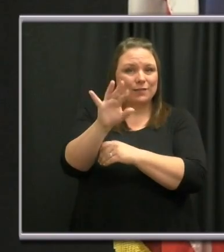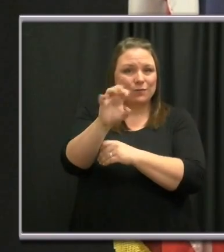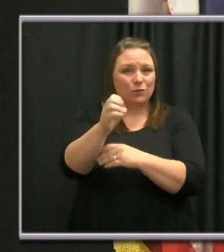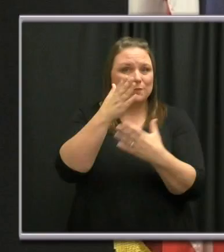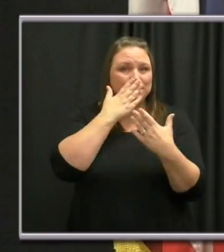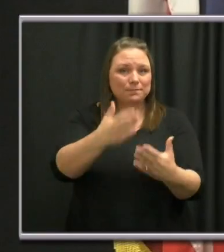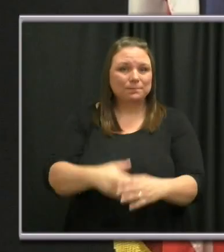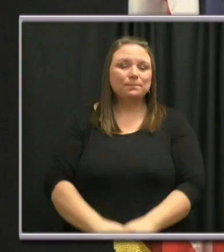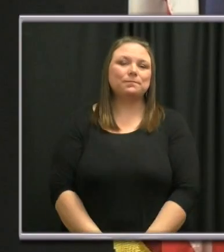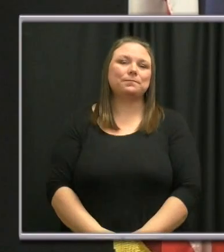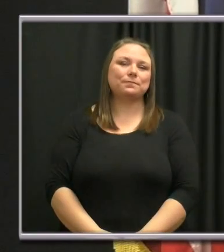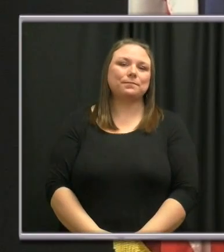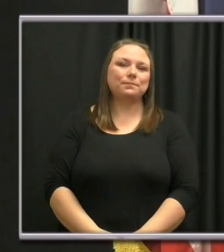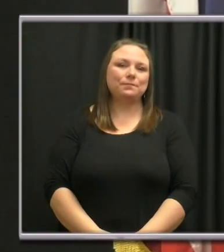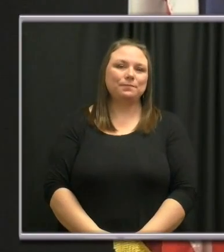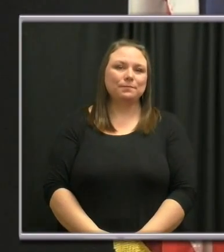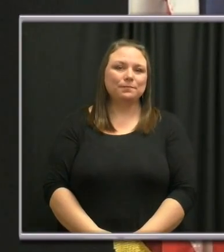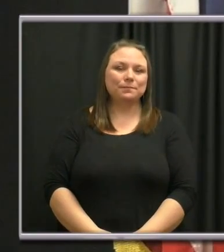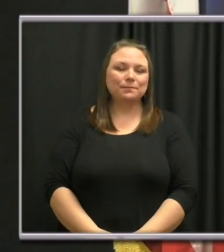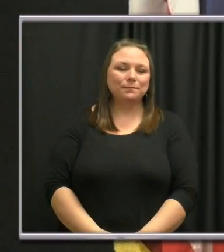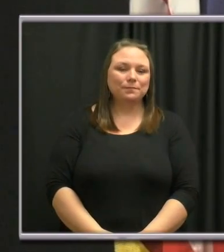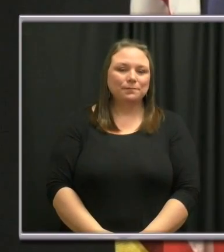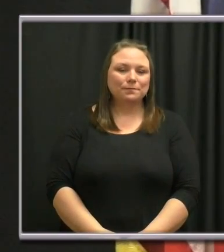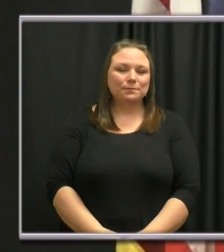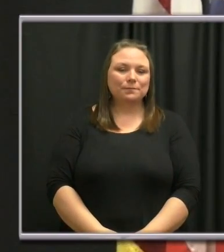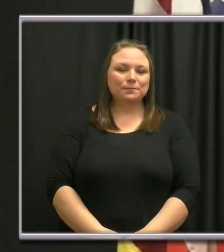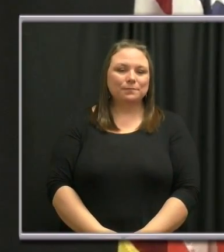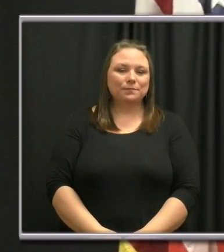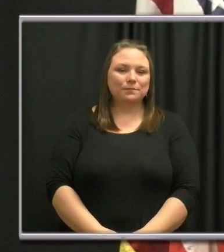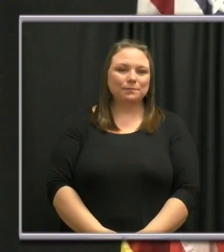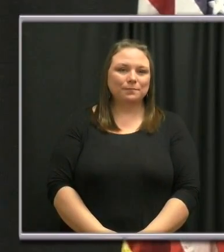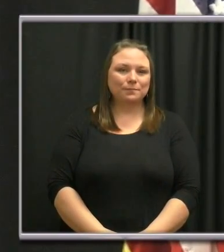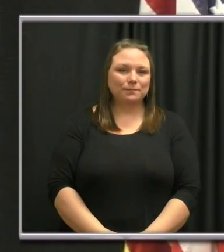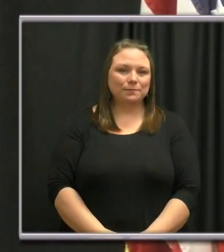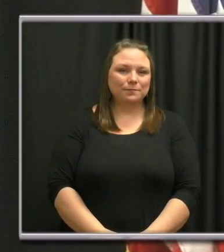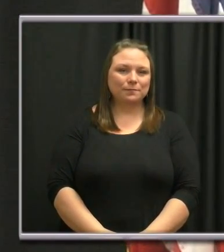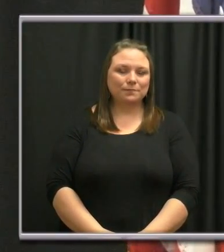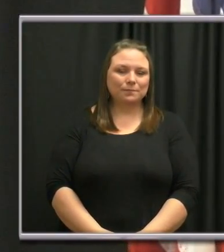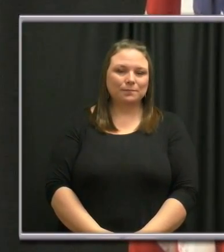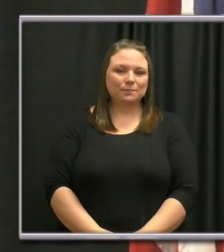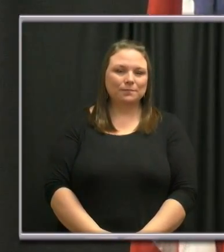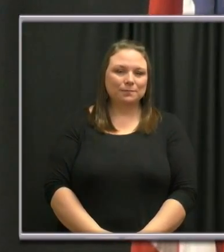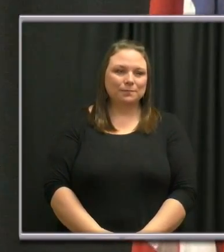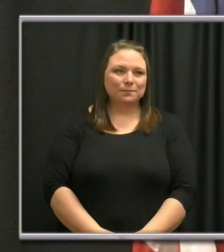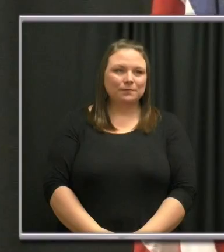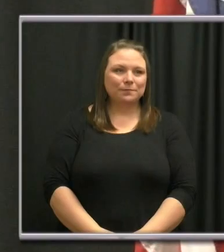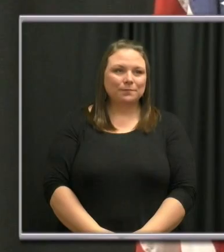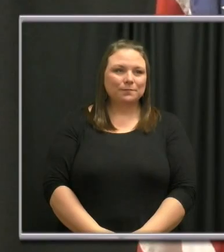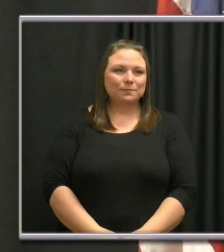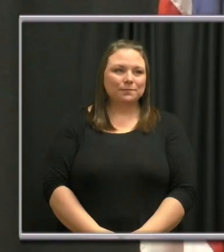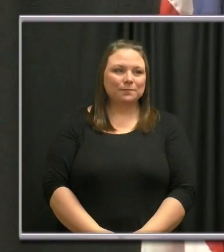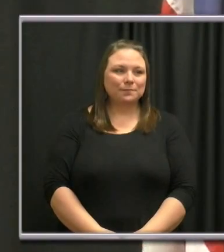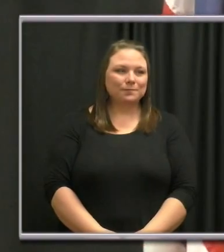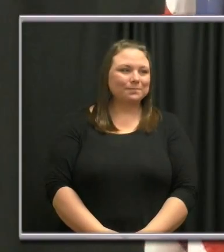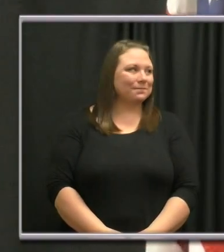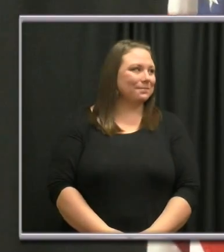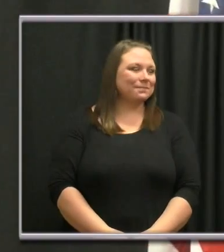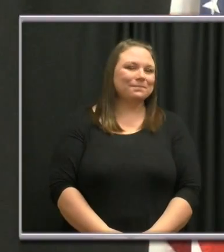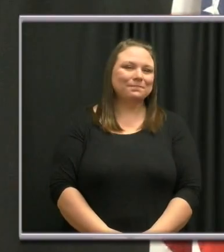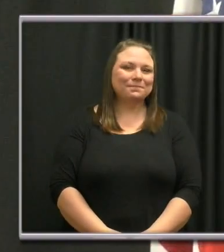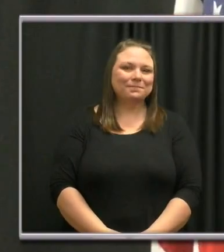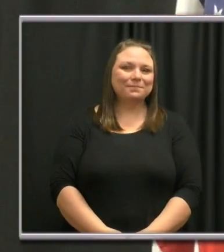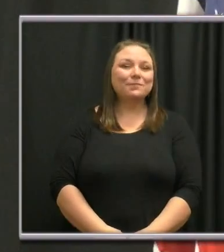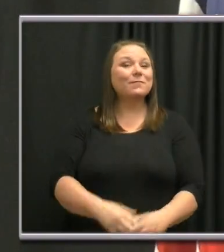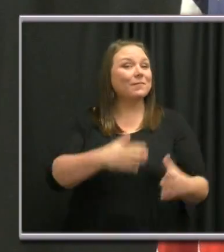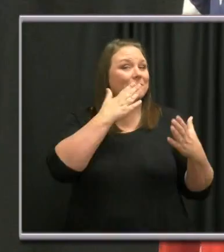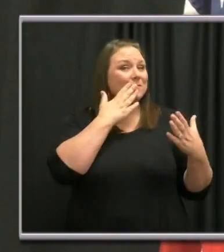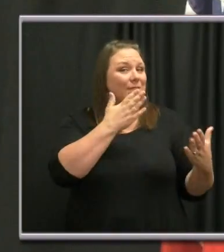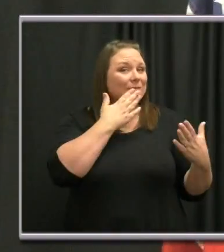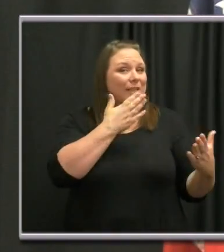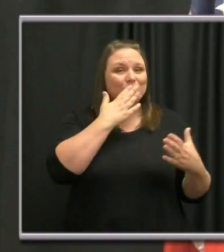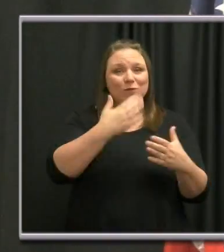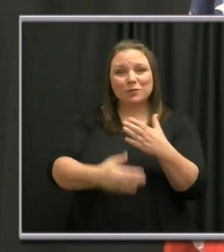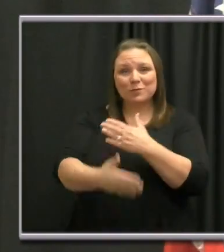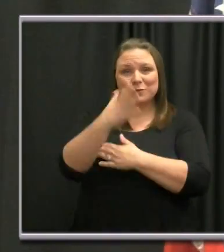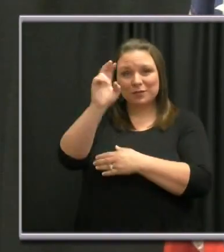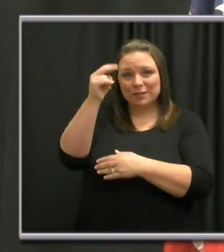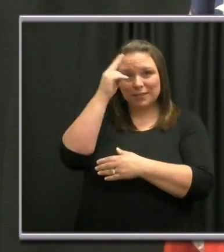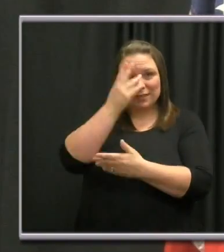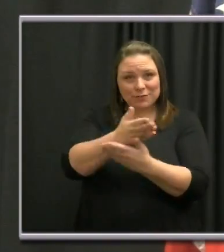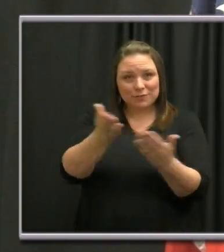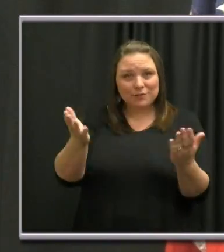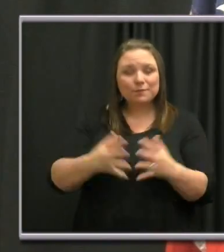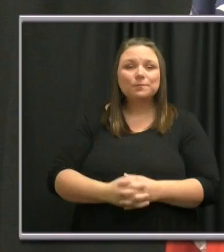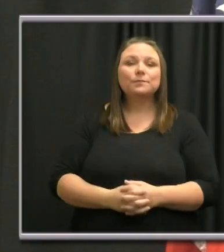METRO CORONAVIRUS TASK FORCE.